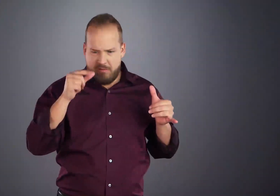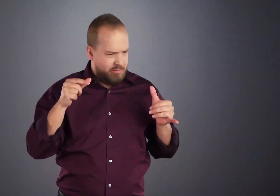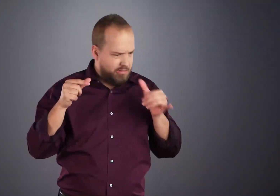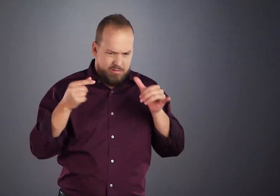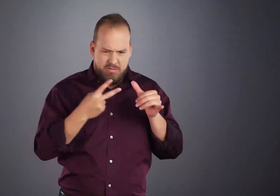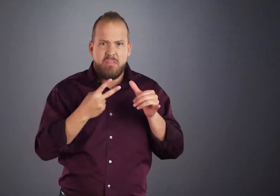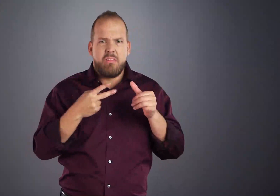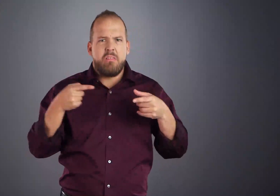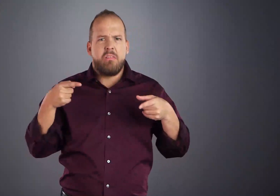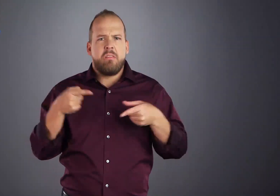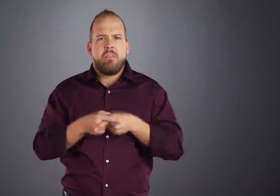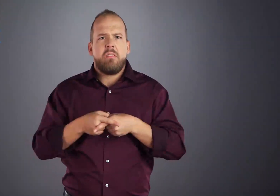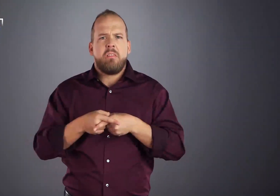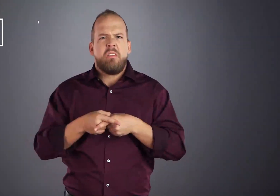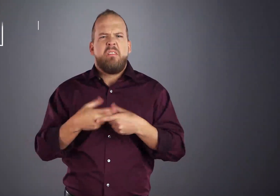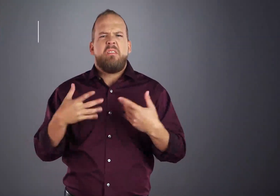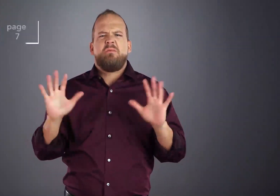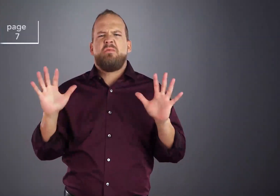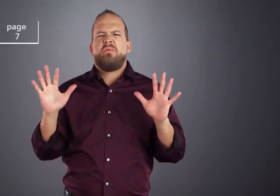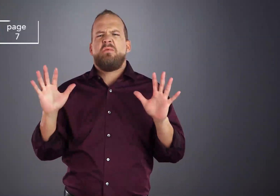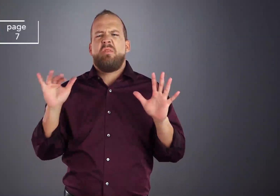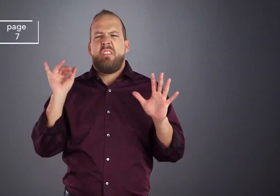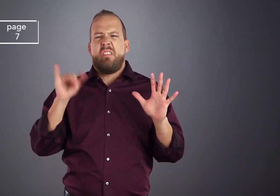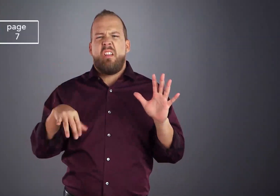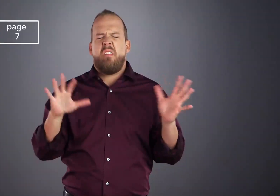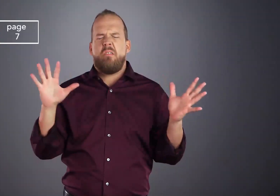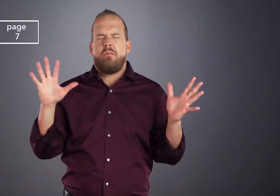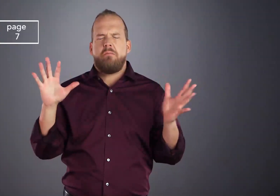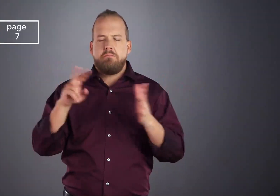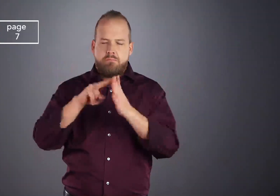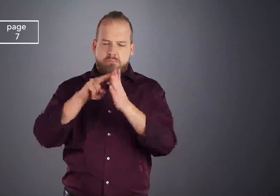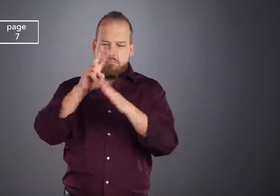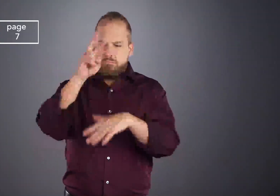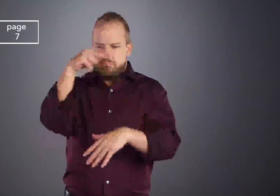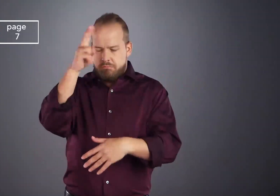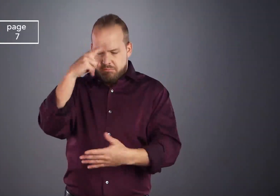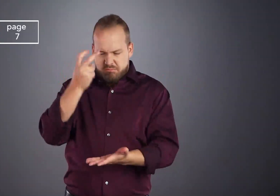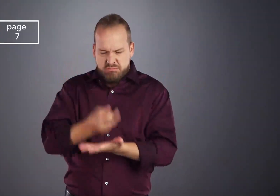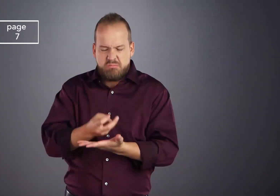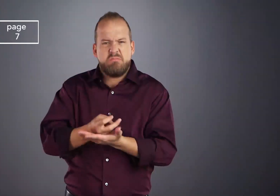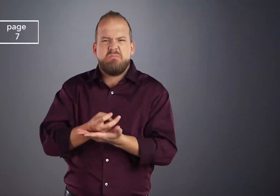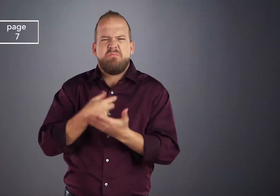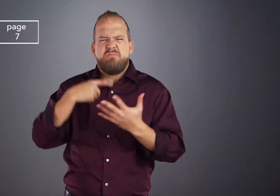Next day found me drinking both gin and sedative.